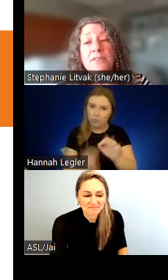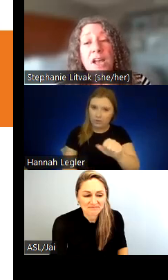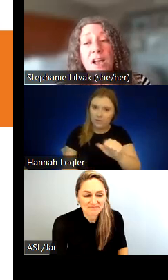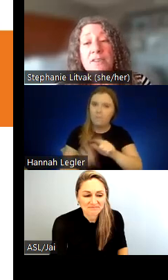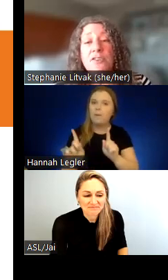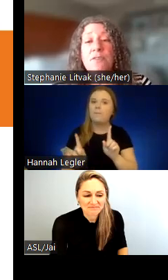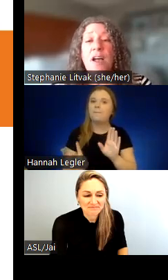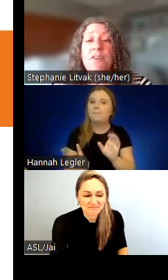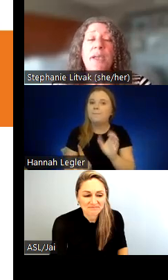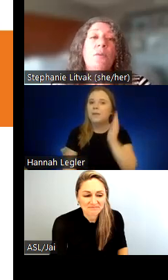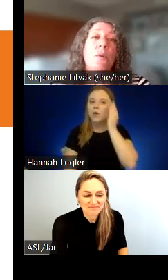provide.